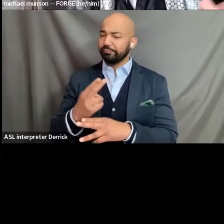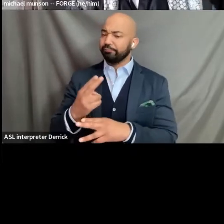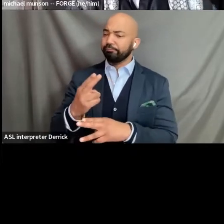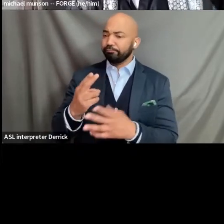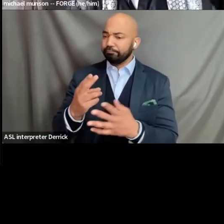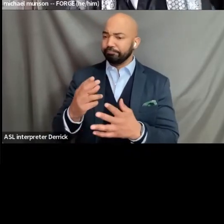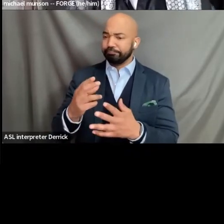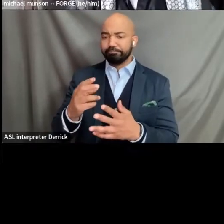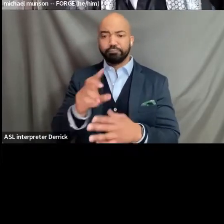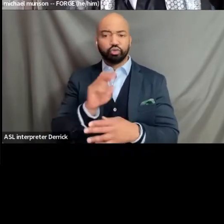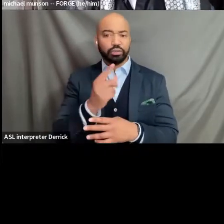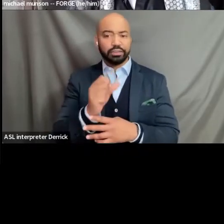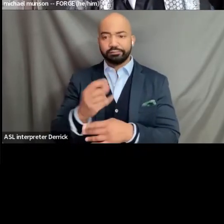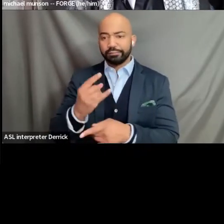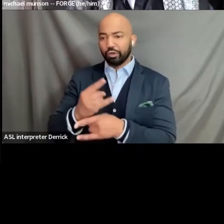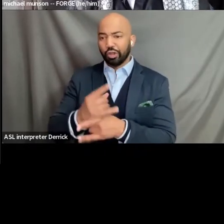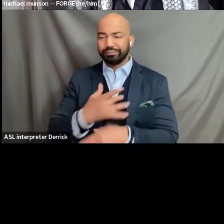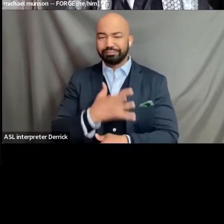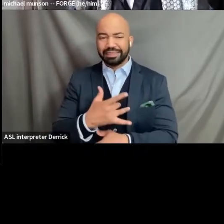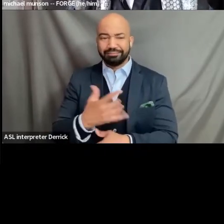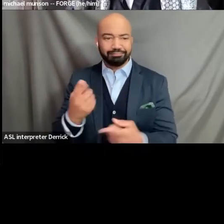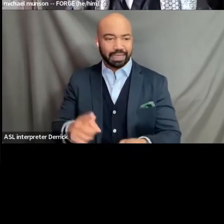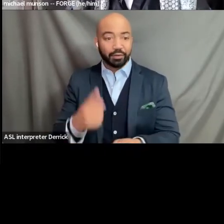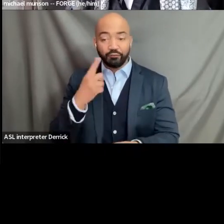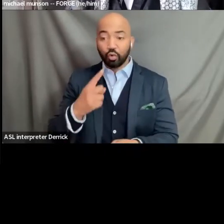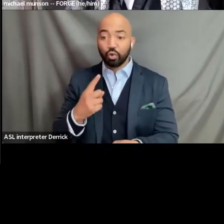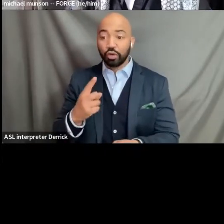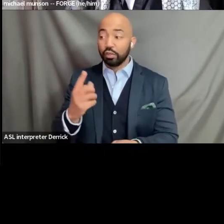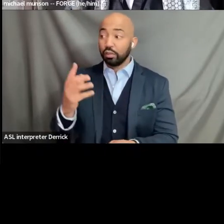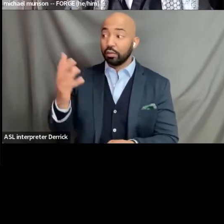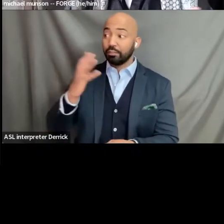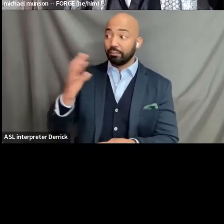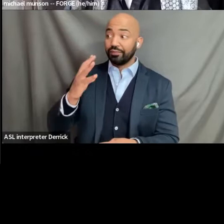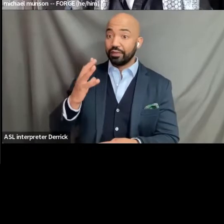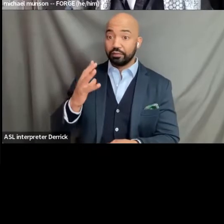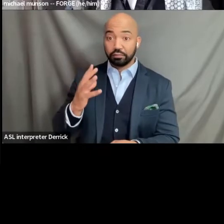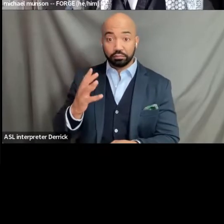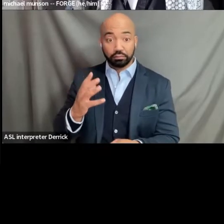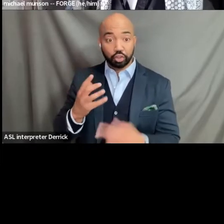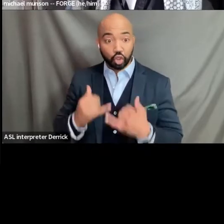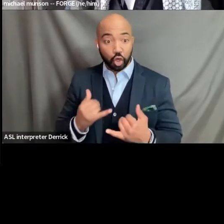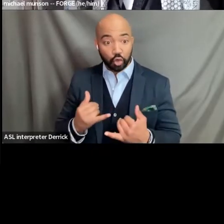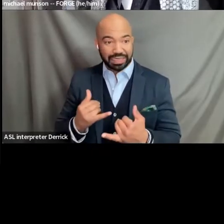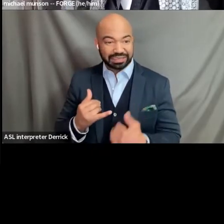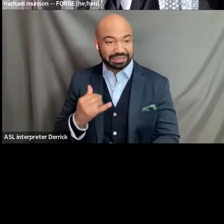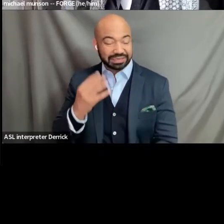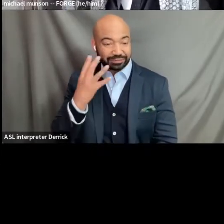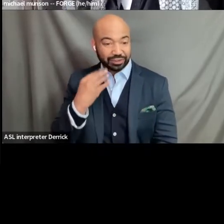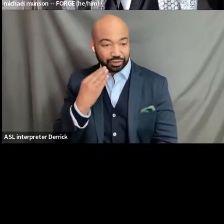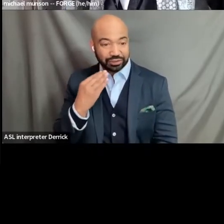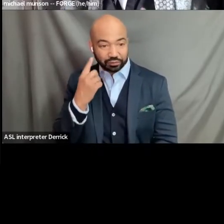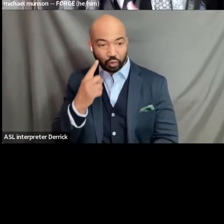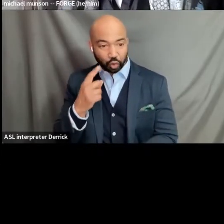Both with former abuse, past abuse or with current abuse. So it's not gonna surprise us to see higher numbers